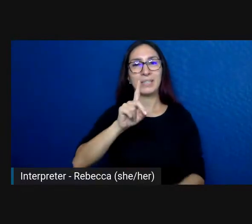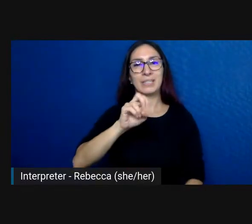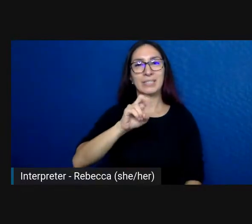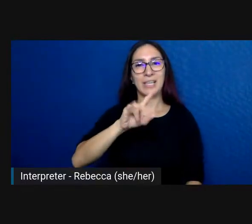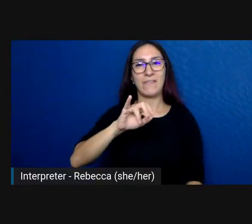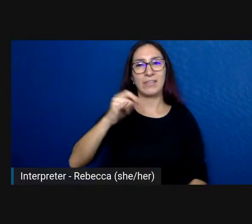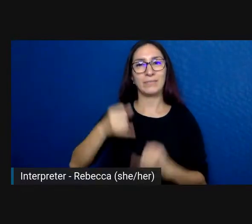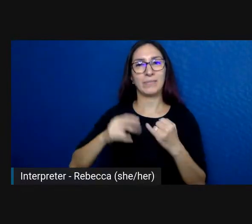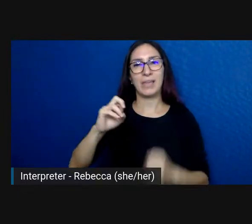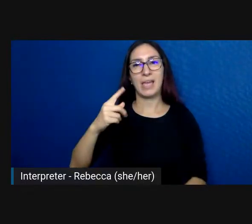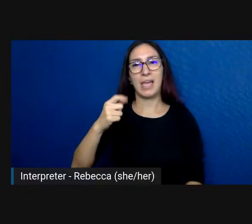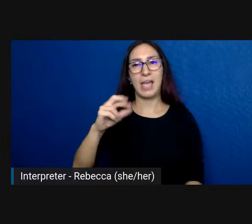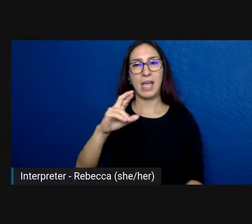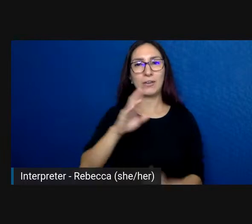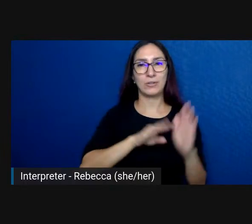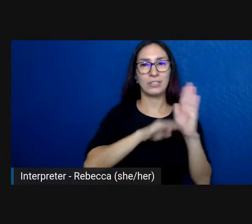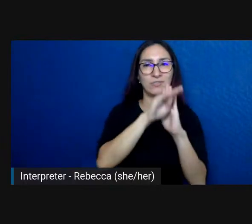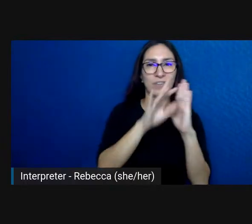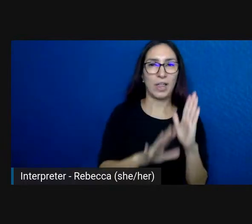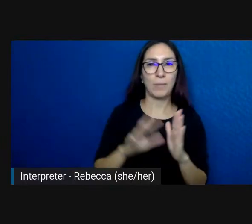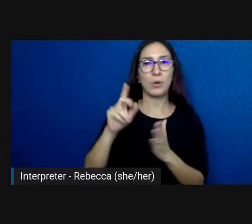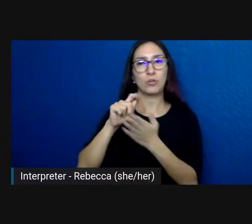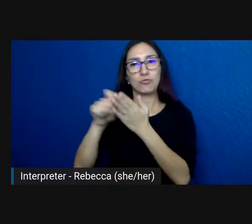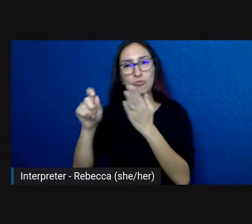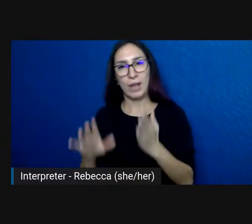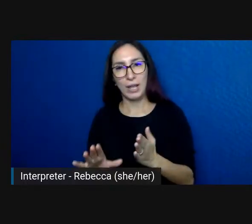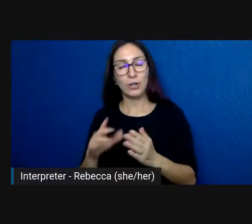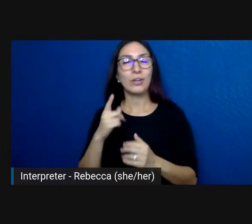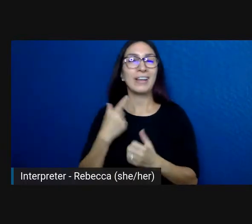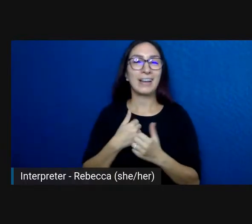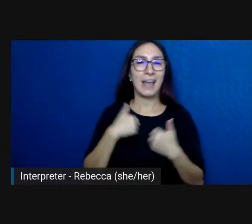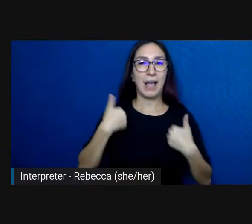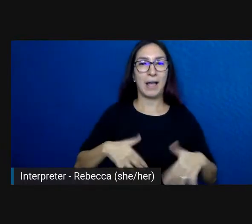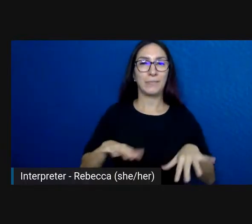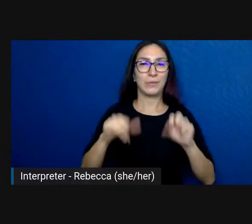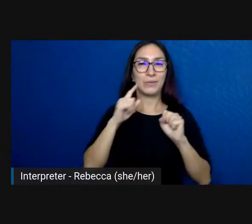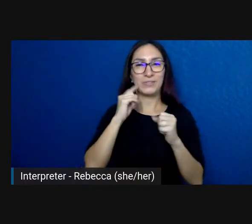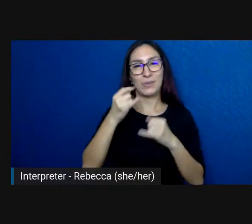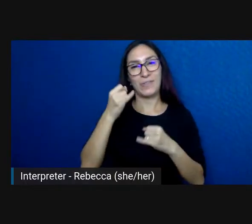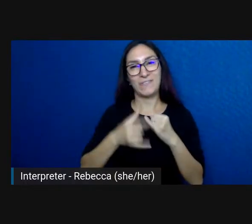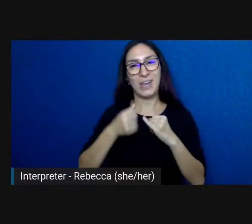sharing Peteris Jurcenko. My name is Devon and I am the senior Software Developer